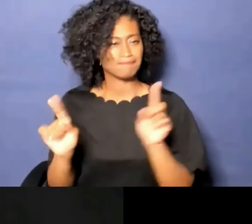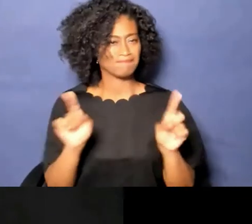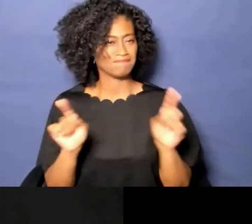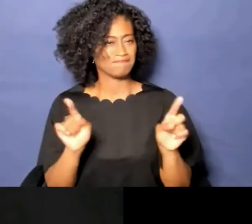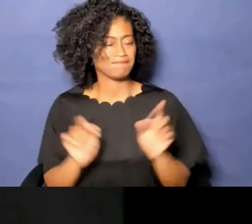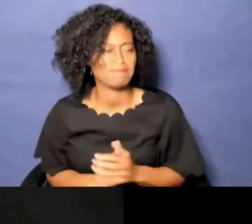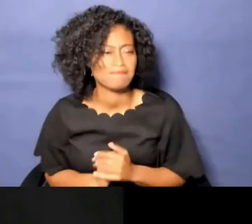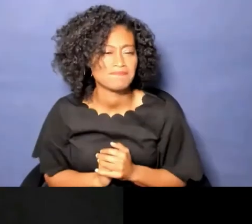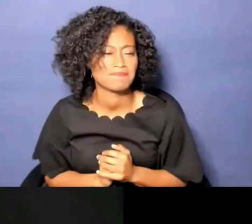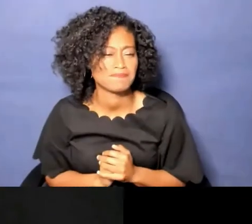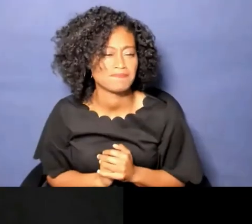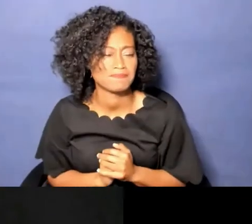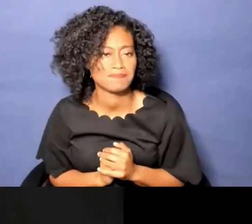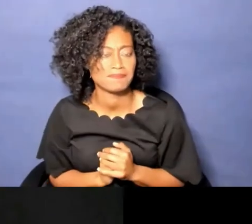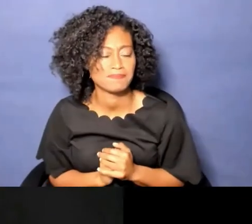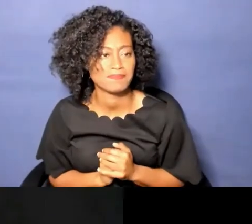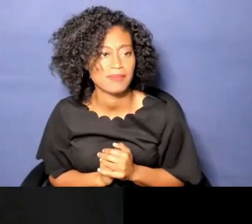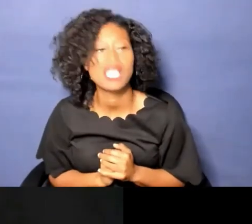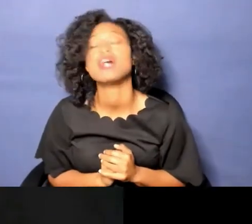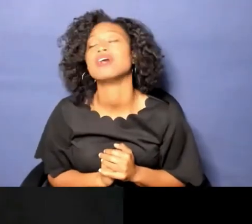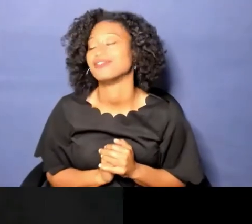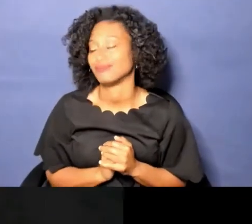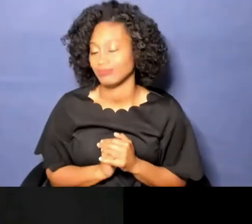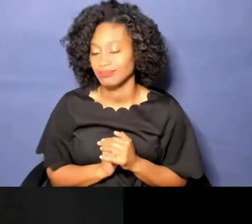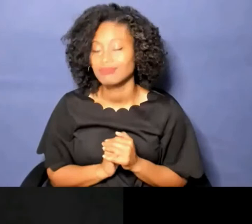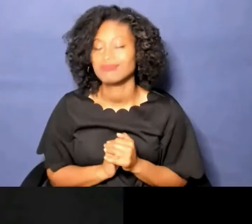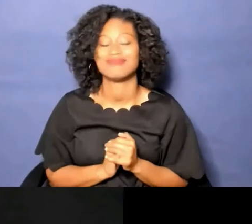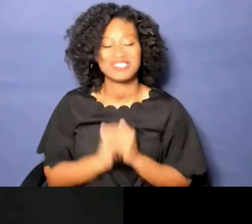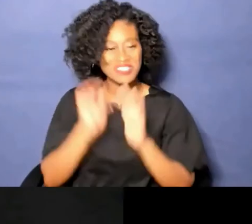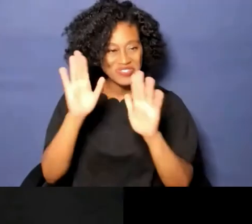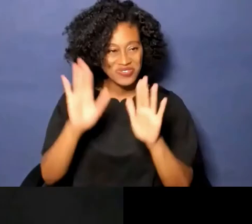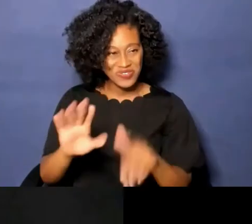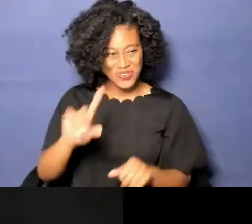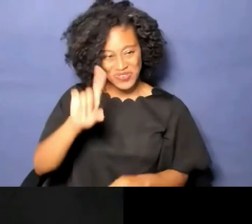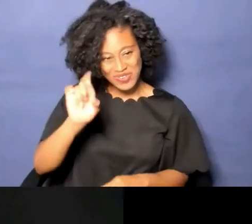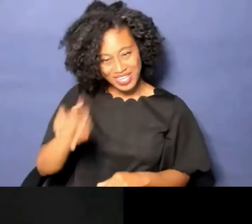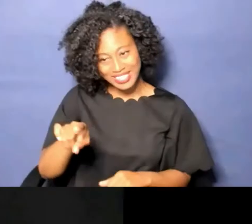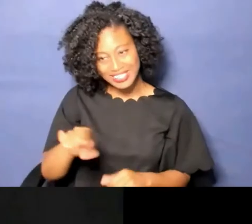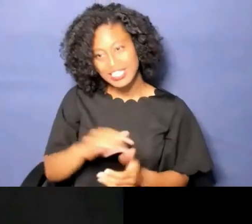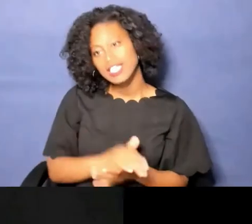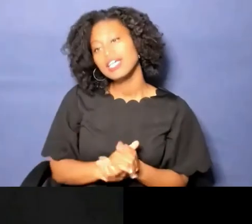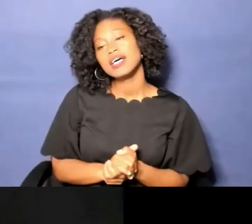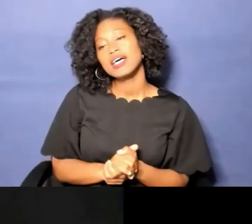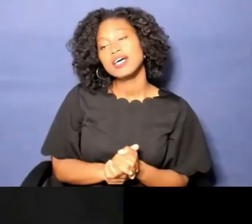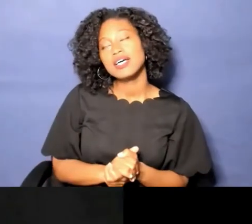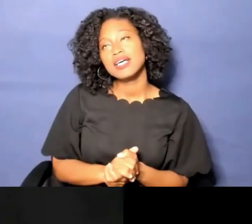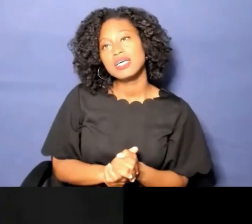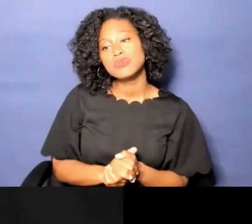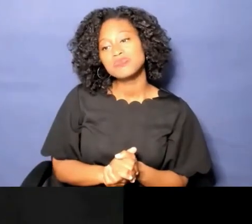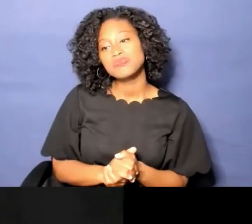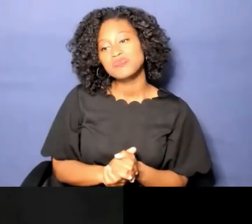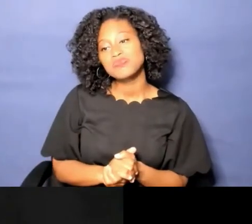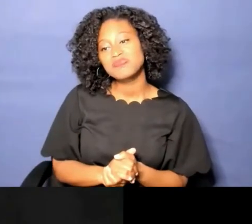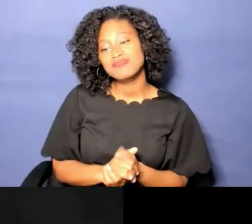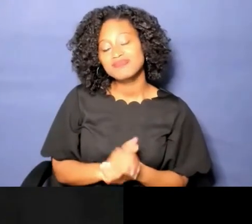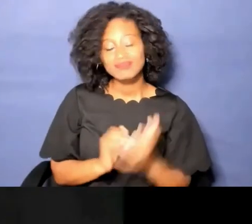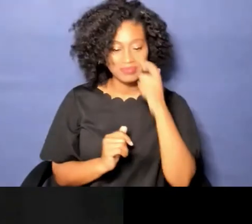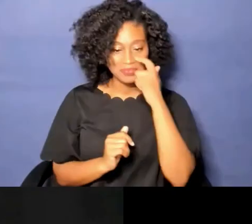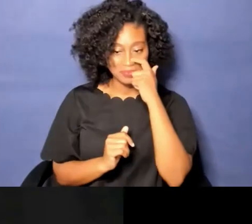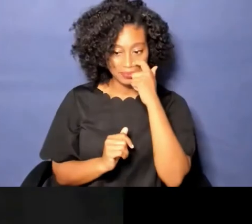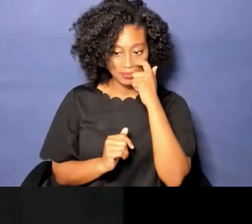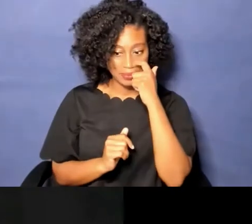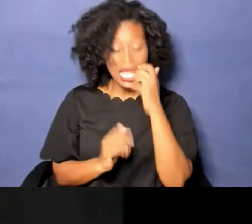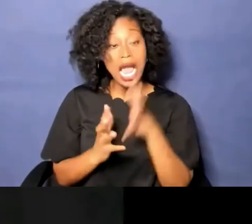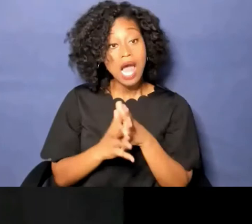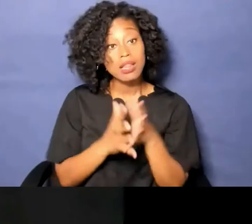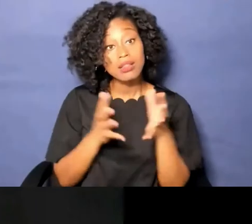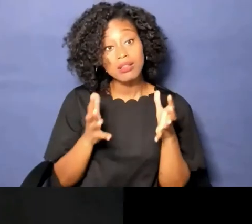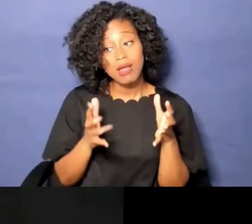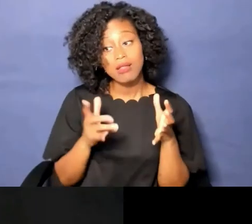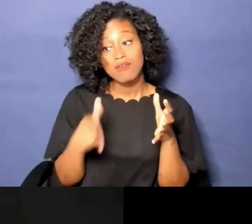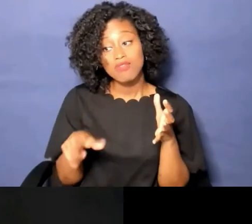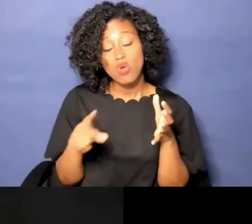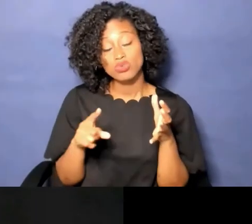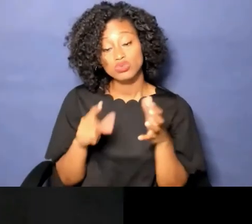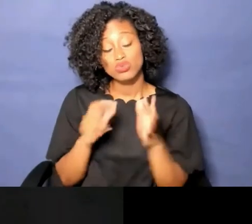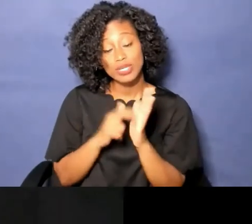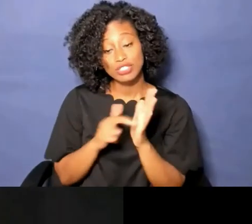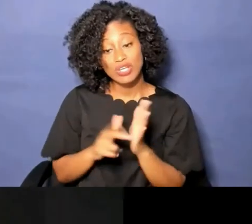That's a great question. So a lot of researchers see recognition bias is unintentional.